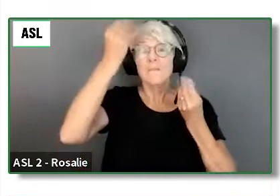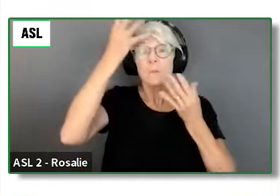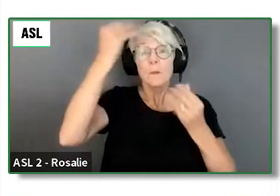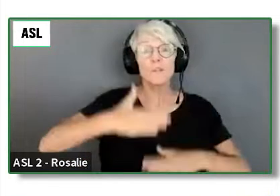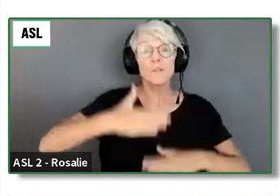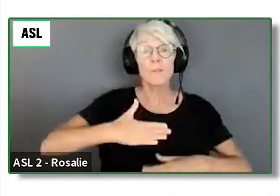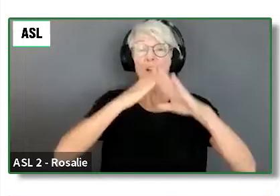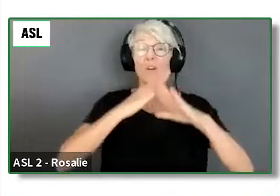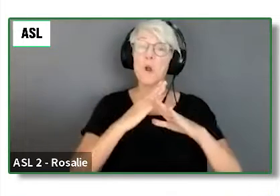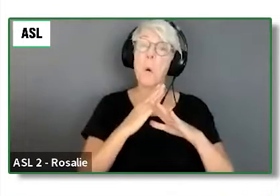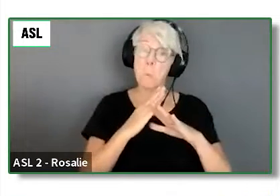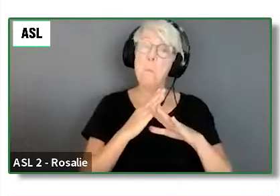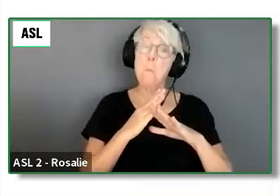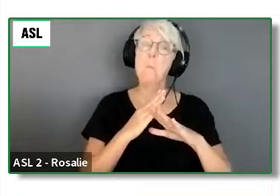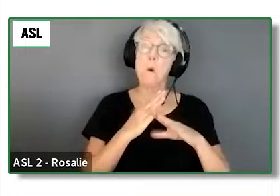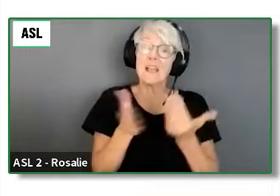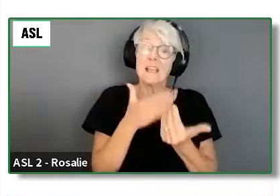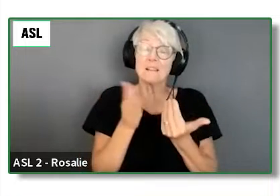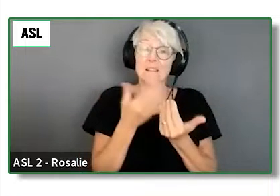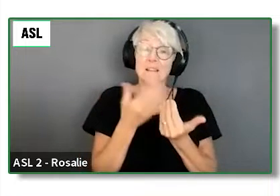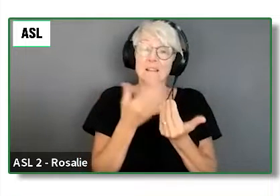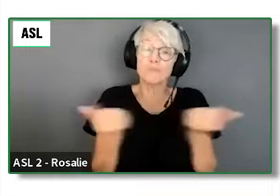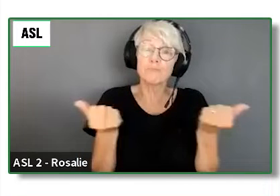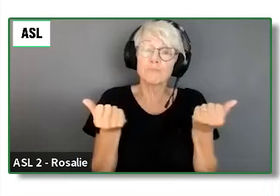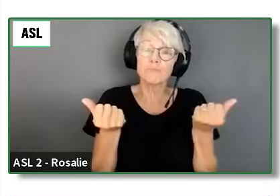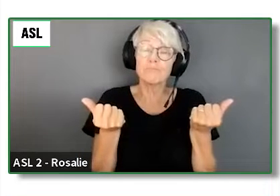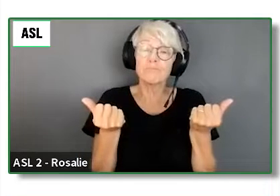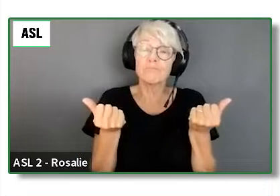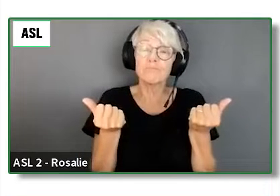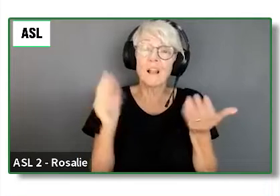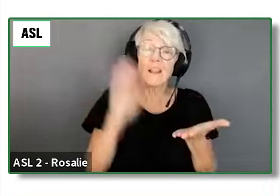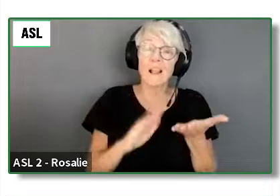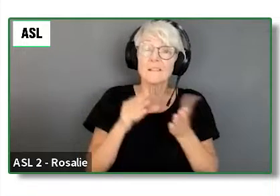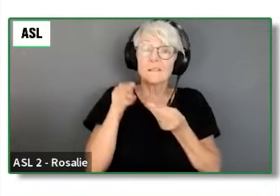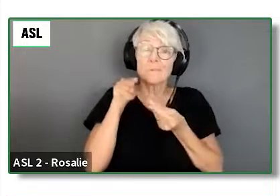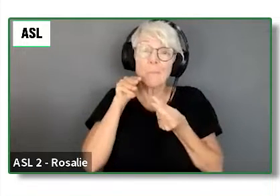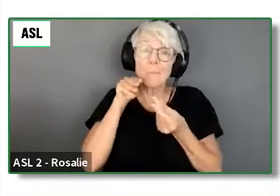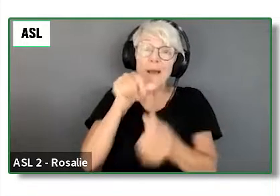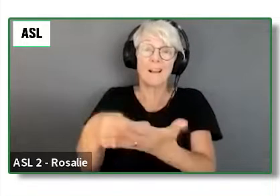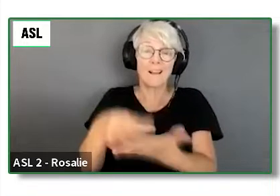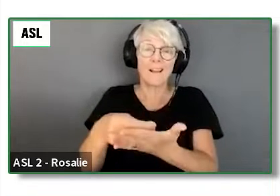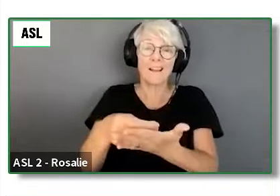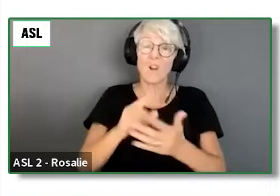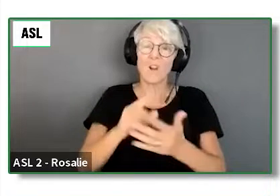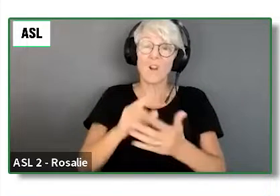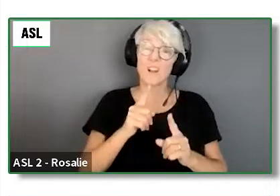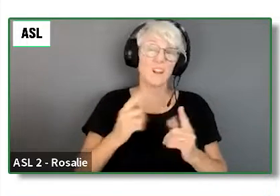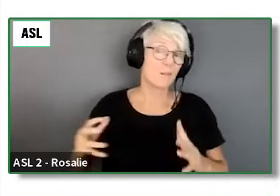least expensive barrier to remove and can also have the biggest bang for your buck. Uh I know others are going to be